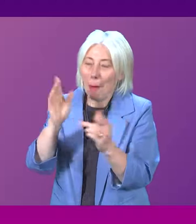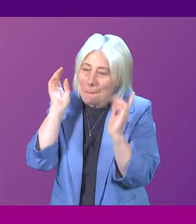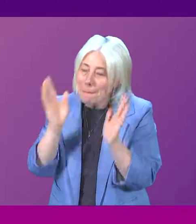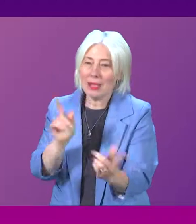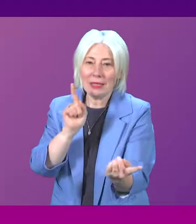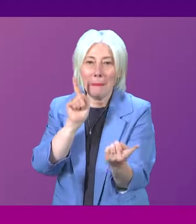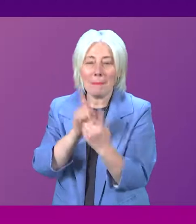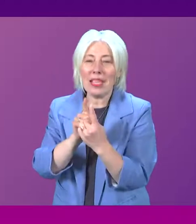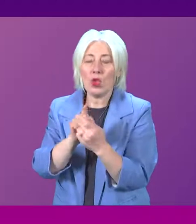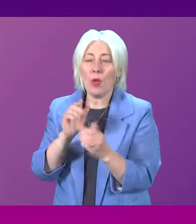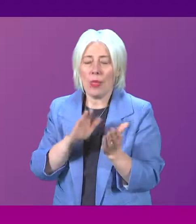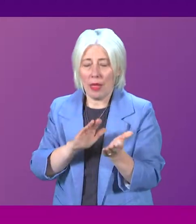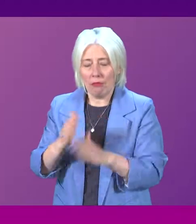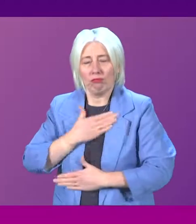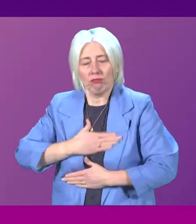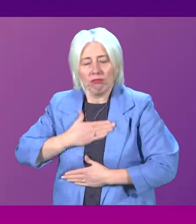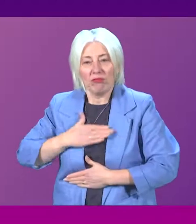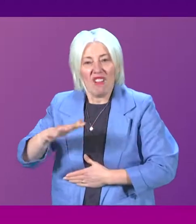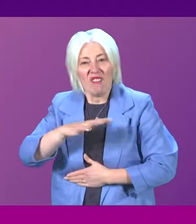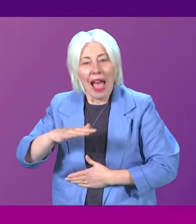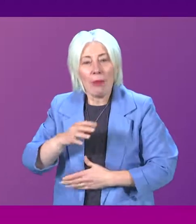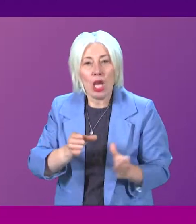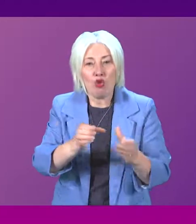groupings as an early priority, because I think that that is important.